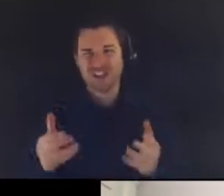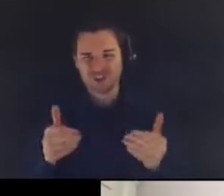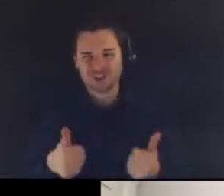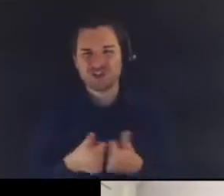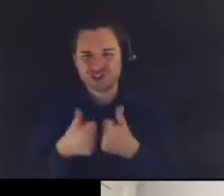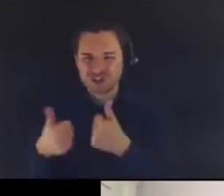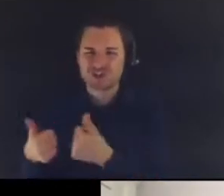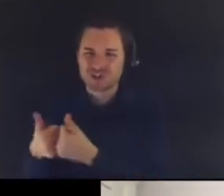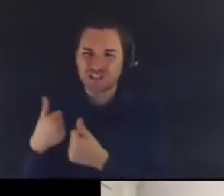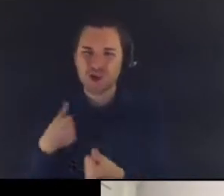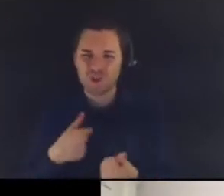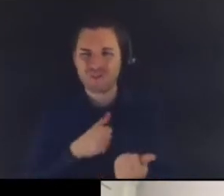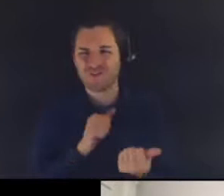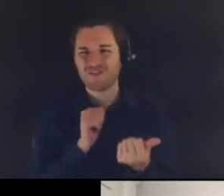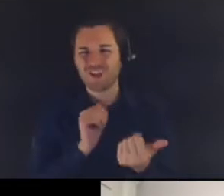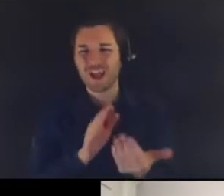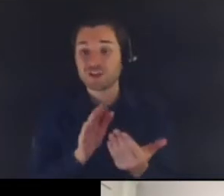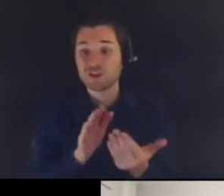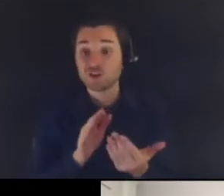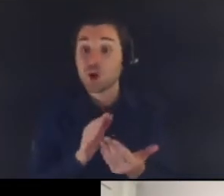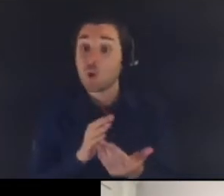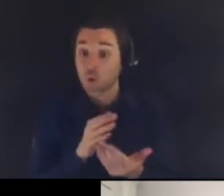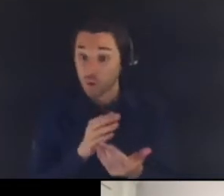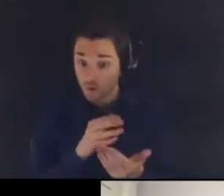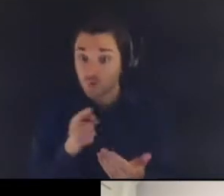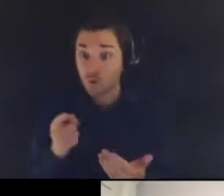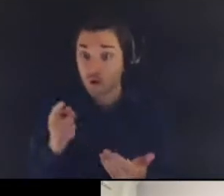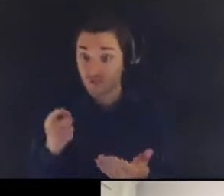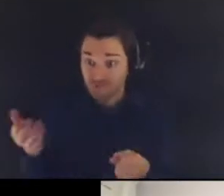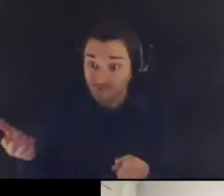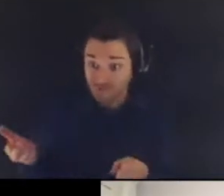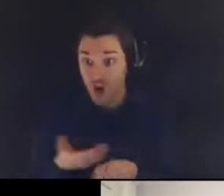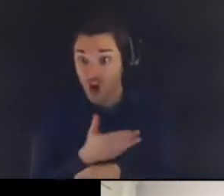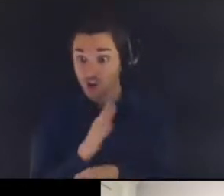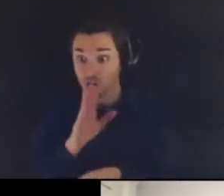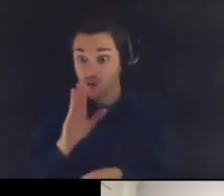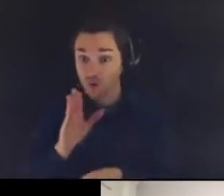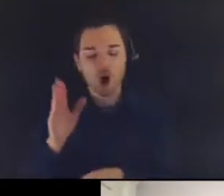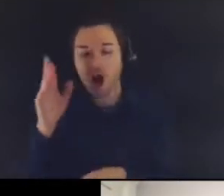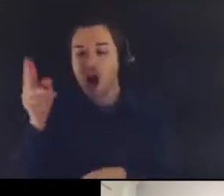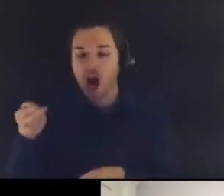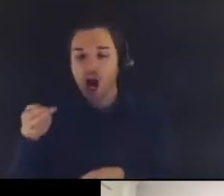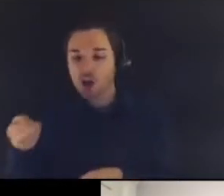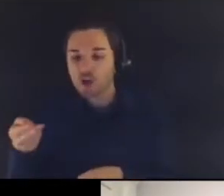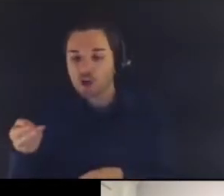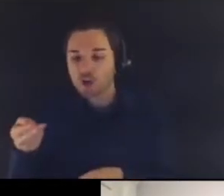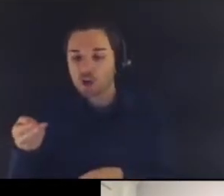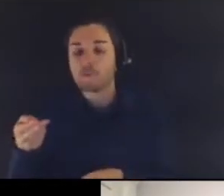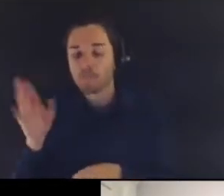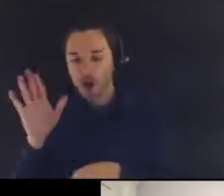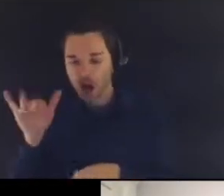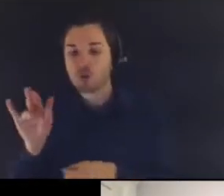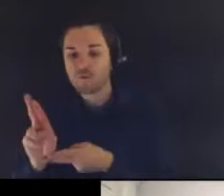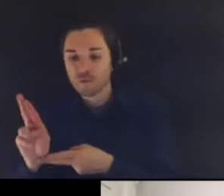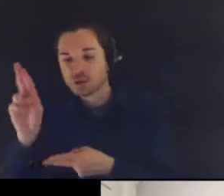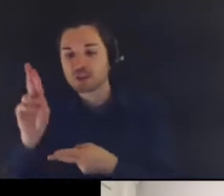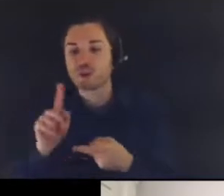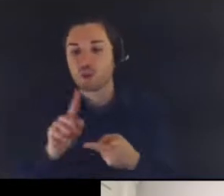if you get hired by a university, if you get hired by a research lab, make sure that you